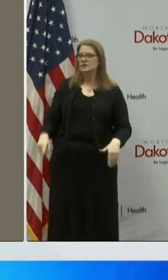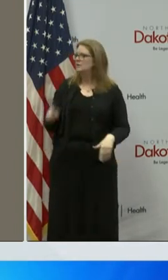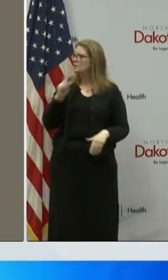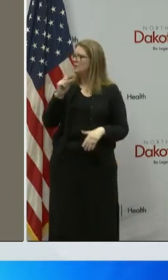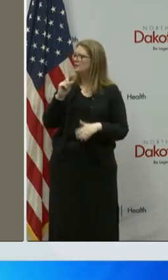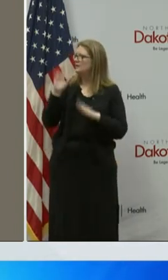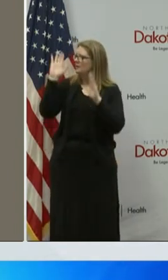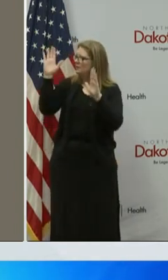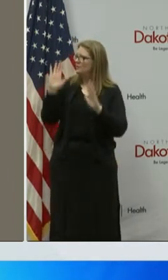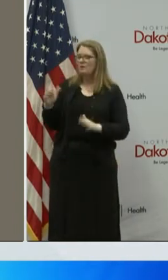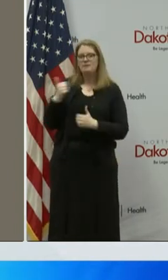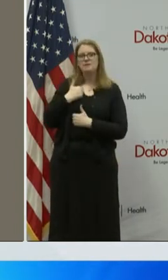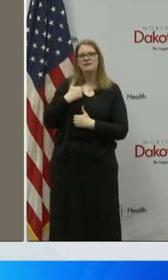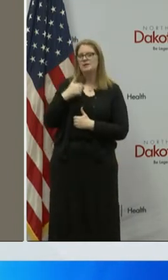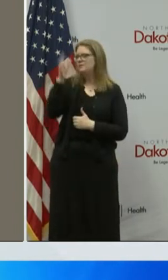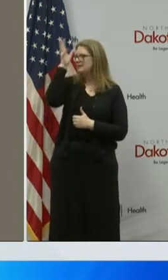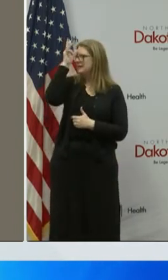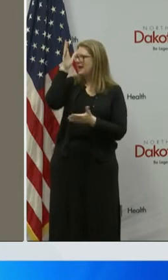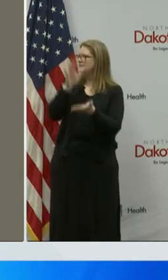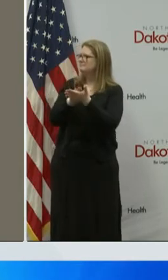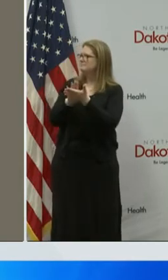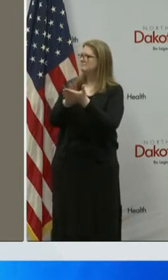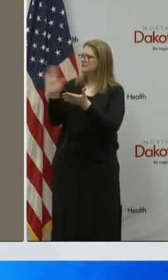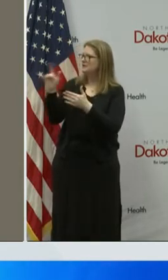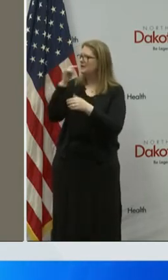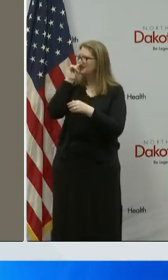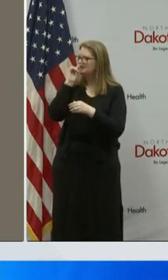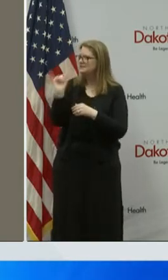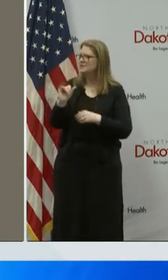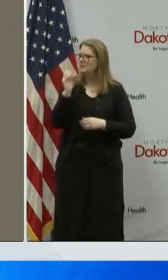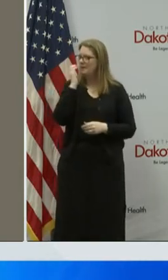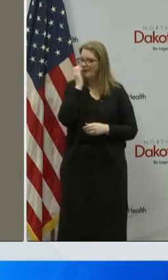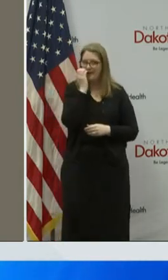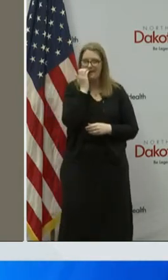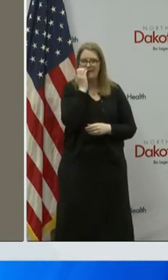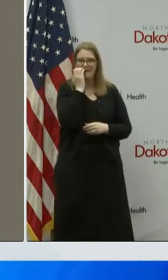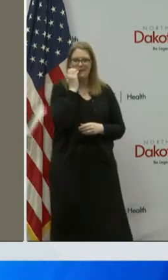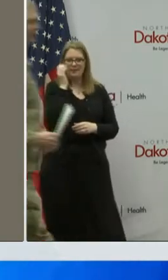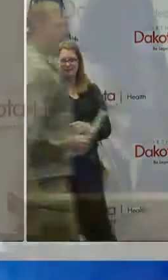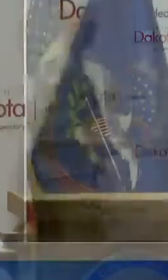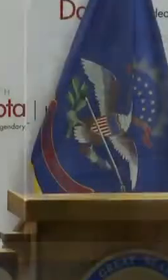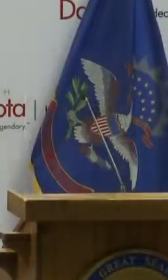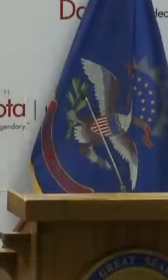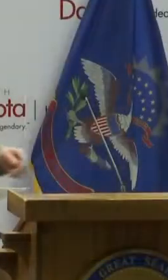MILITARY CHILDREN. WE KNOW THAT YOU'RE A GREAT LEADER, BUT ALSO A GREAT MILITARY DAD.